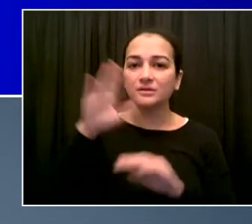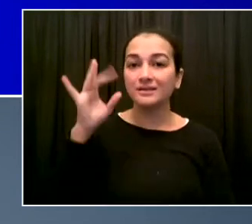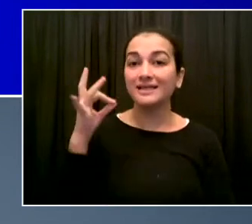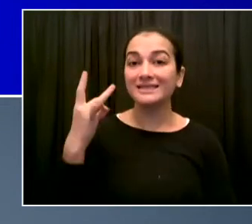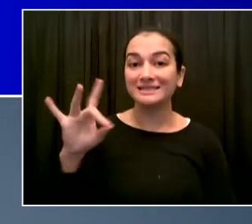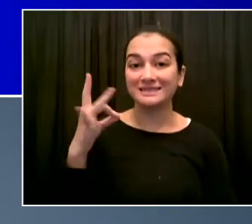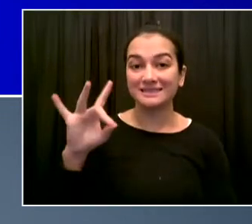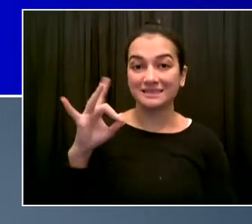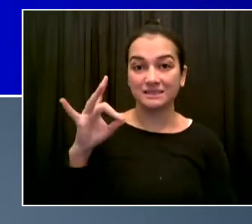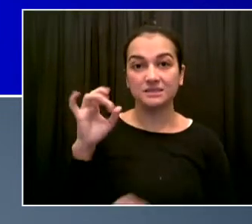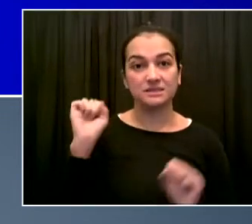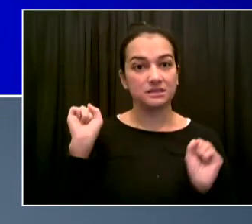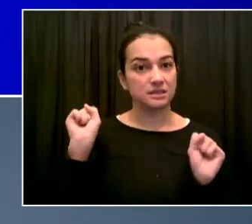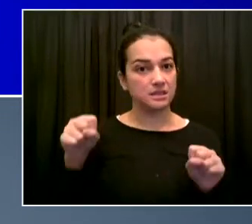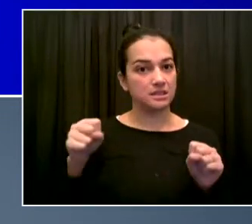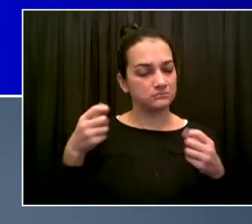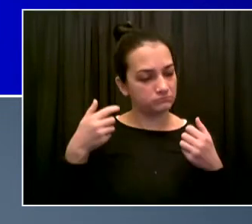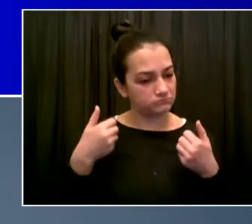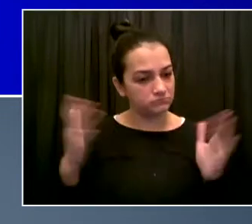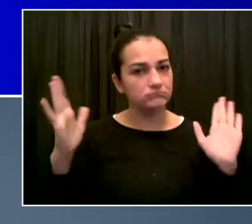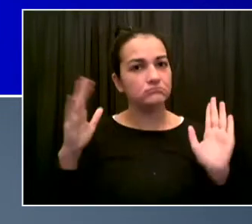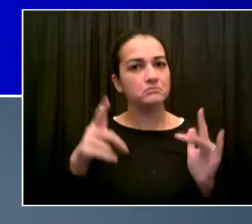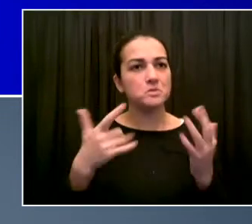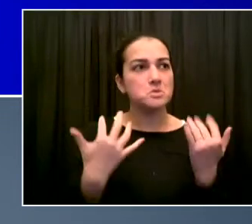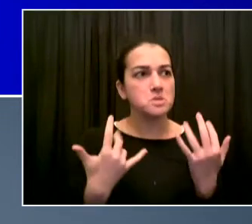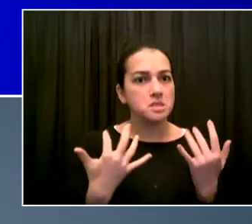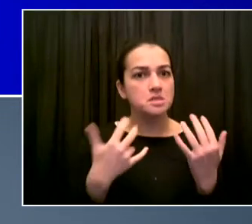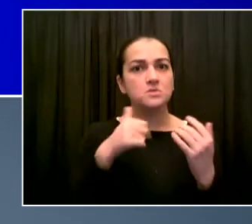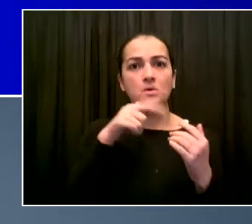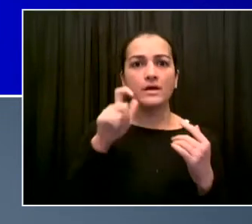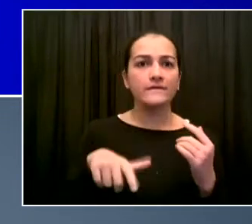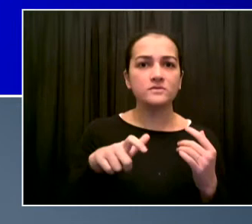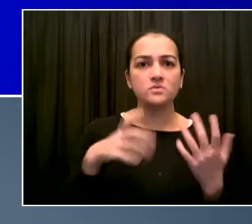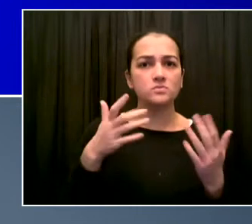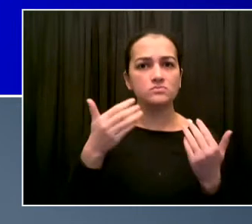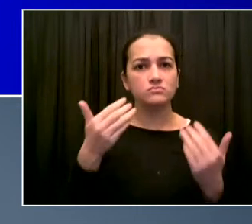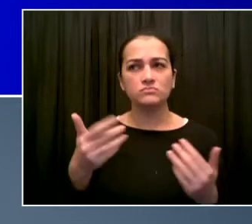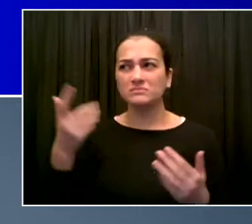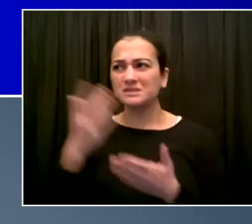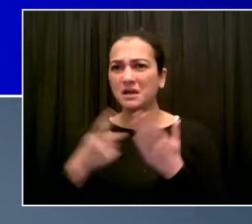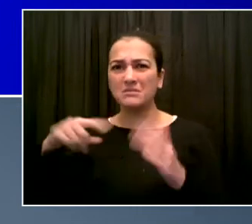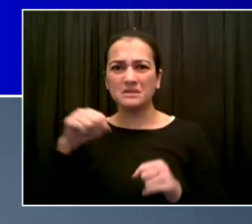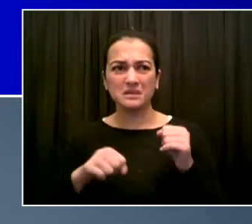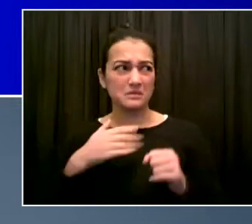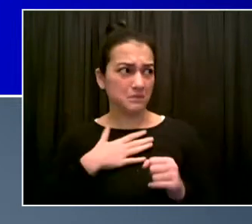CLEARLY THAT WE ARE JUST GOING TO GO OUAT ND MAKE SURE EVERYONE WHO WANTS A OBOSTER, GETS A BOOSTER AND WE NEED CLEAR, SHARP AND